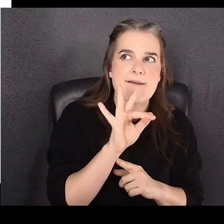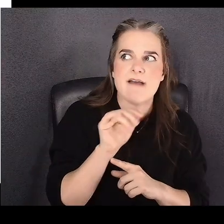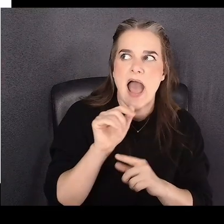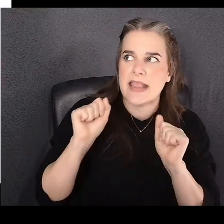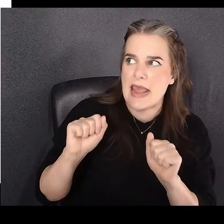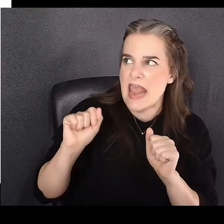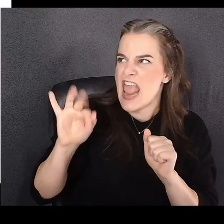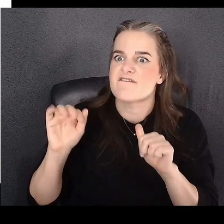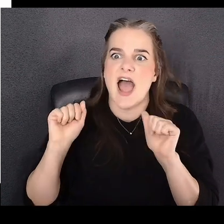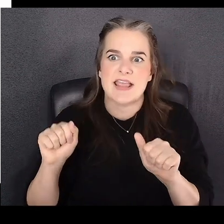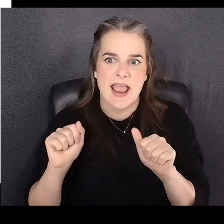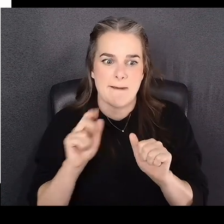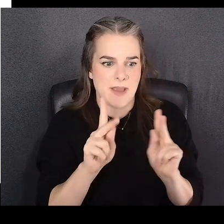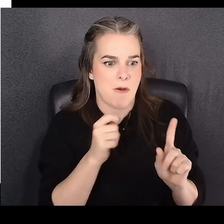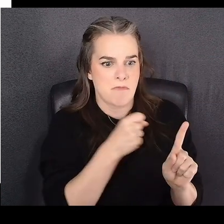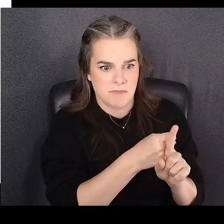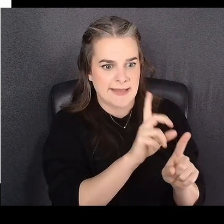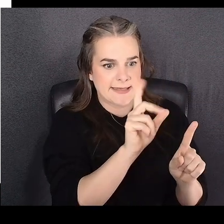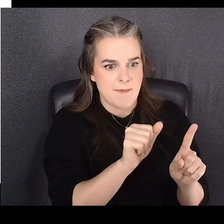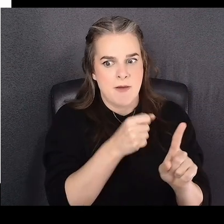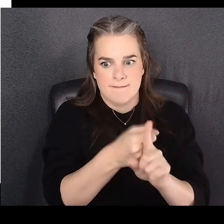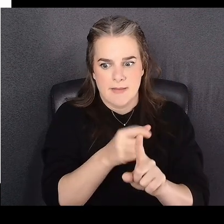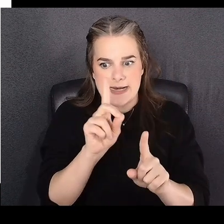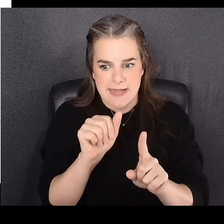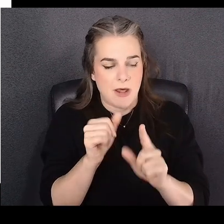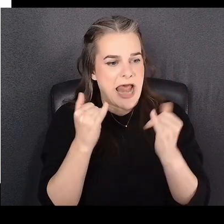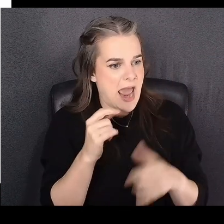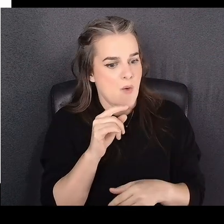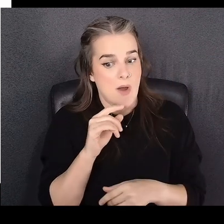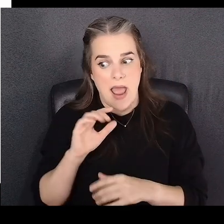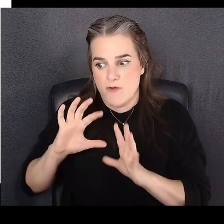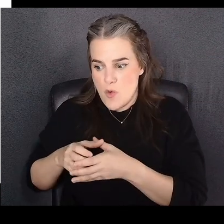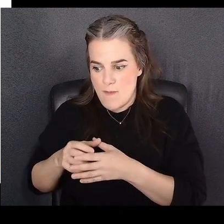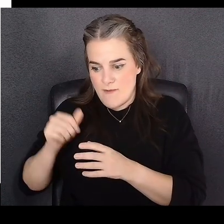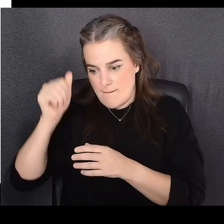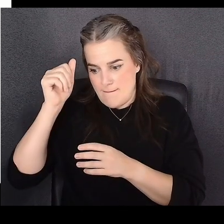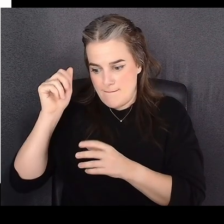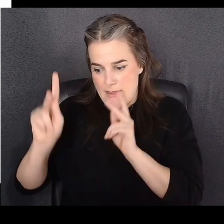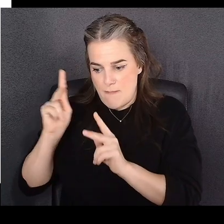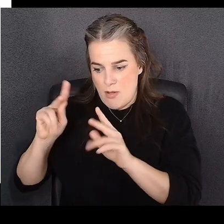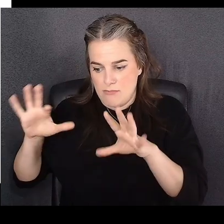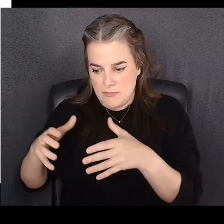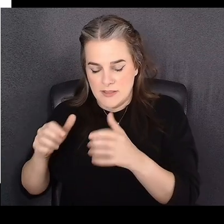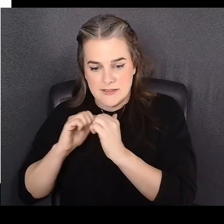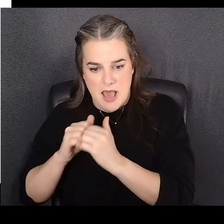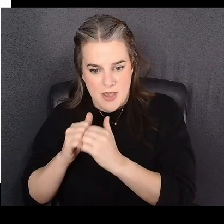And now we have a group of guys that get together, and they actually are performing at our Music Fest every year